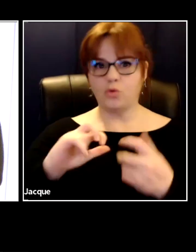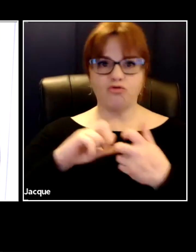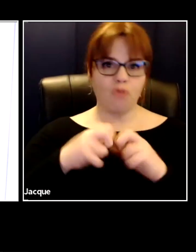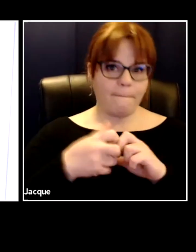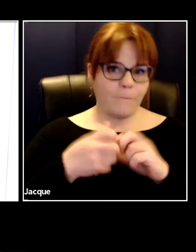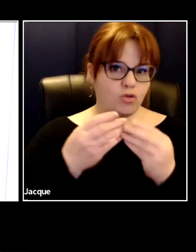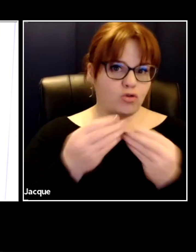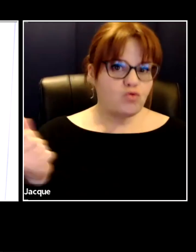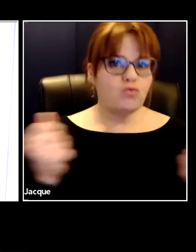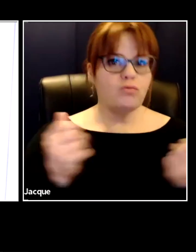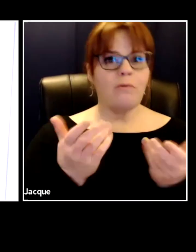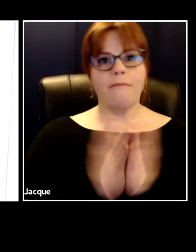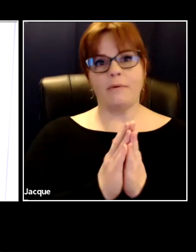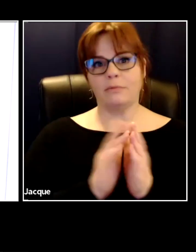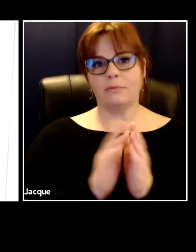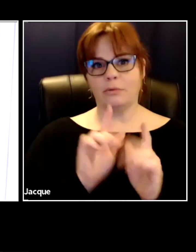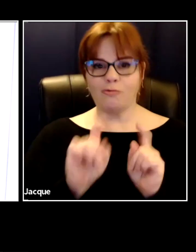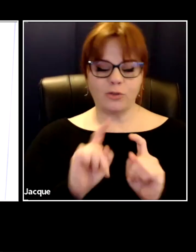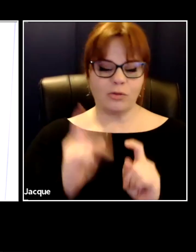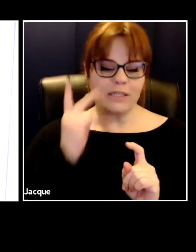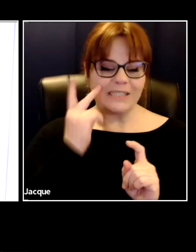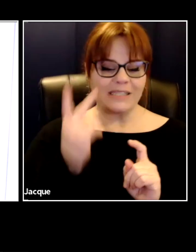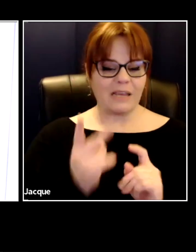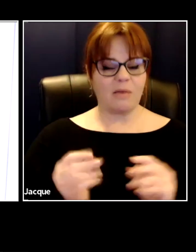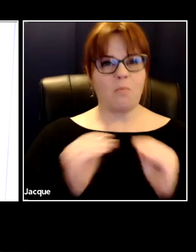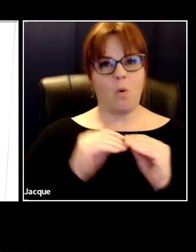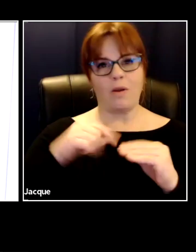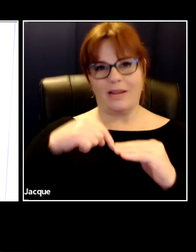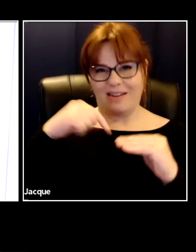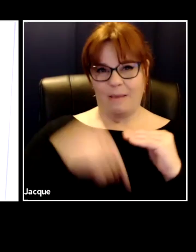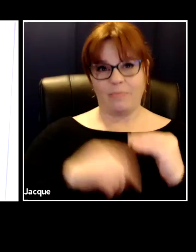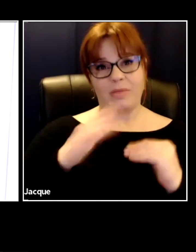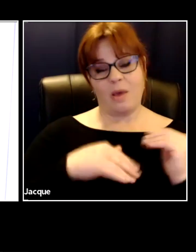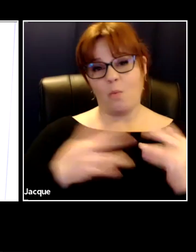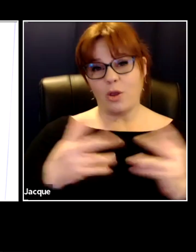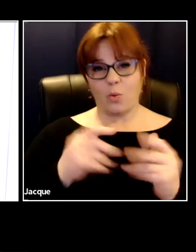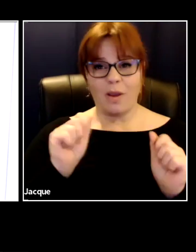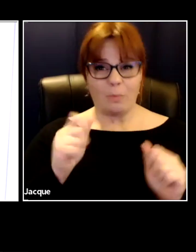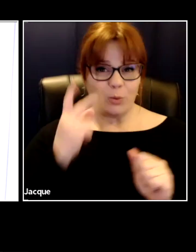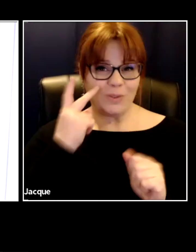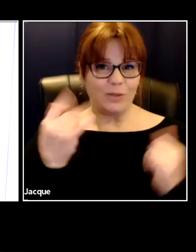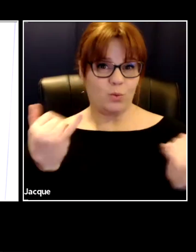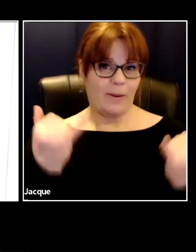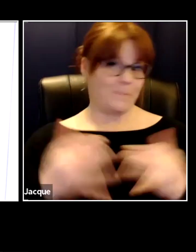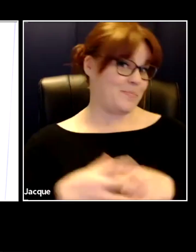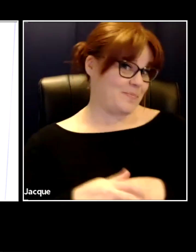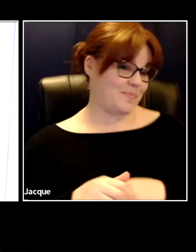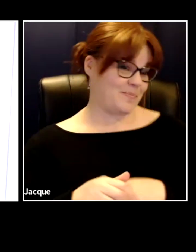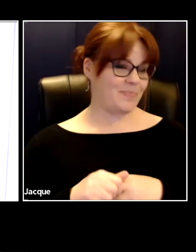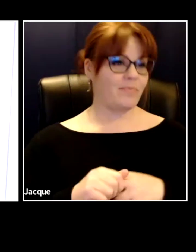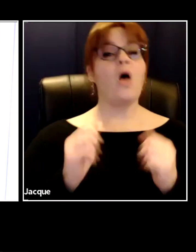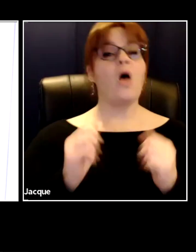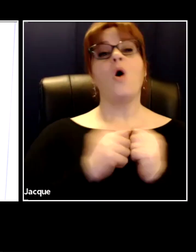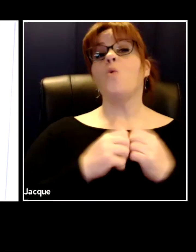uh see anything in more depth than you were able to see today. Without further ado, I'd like